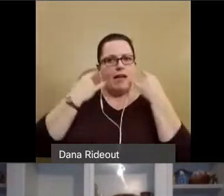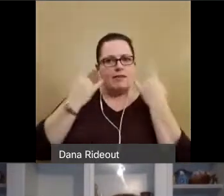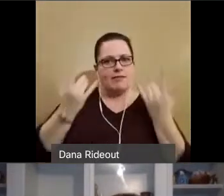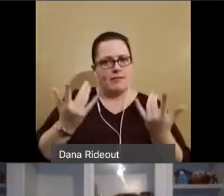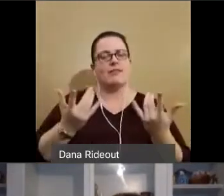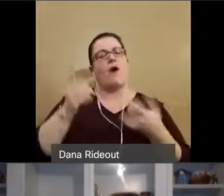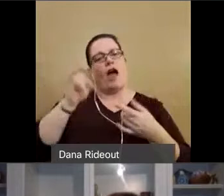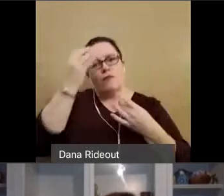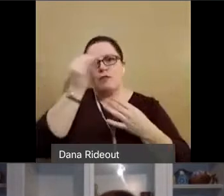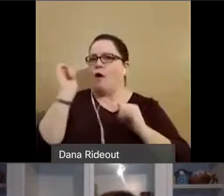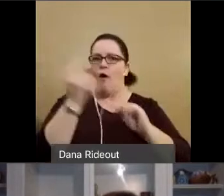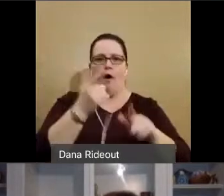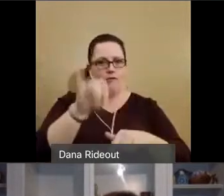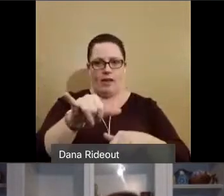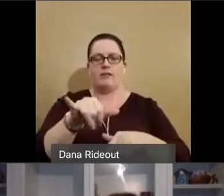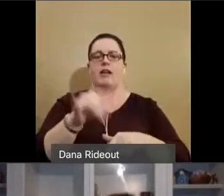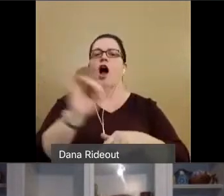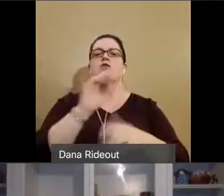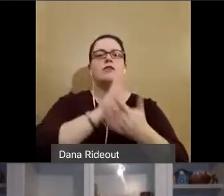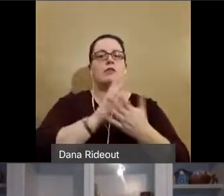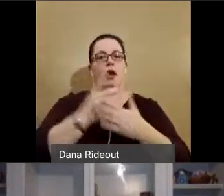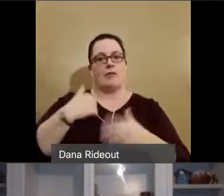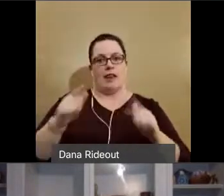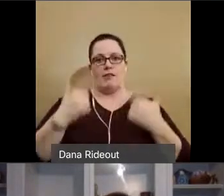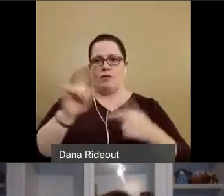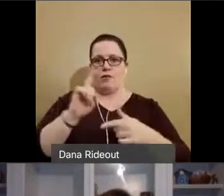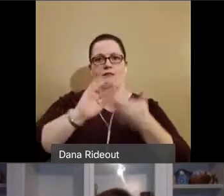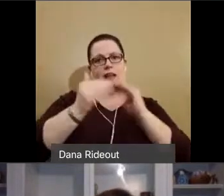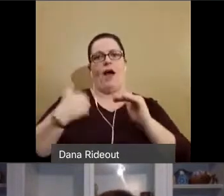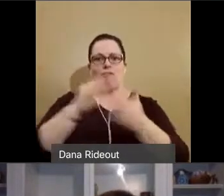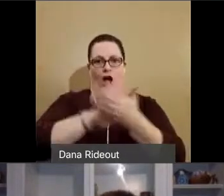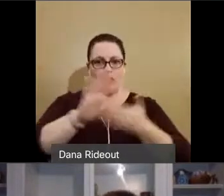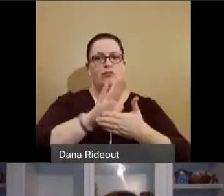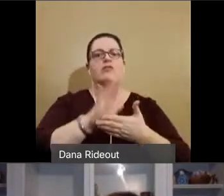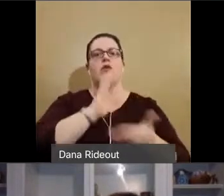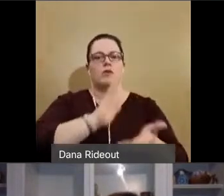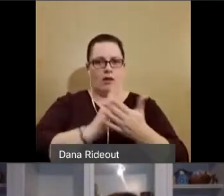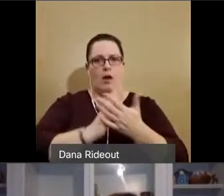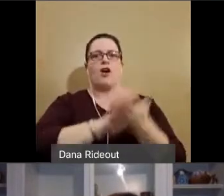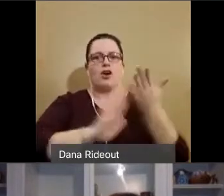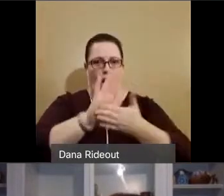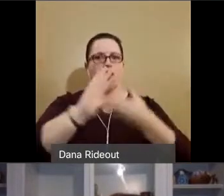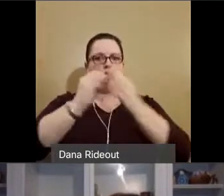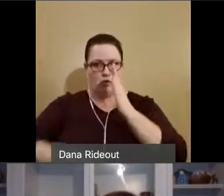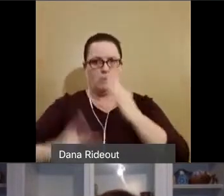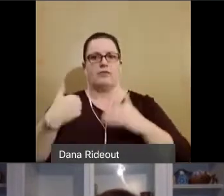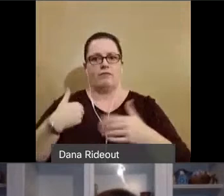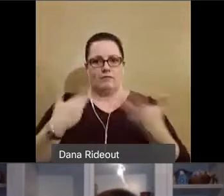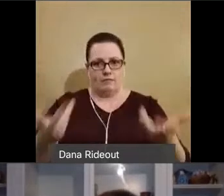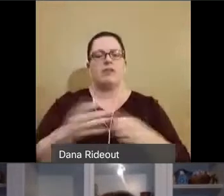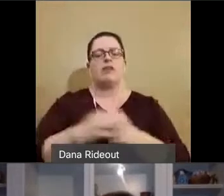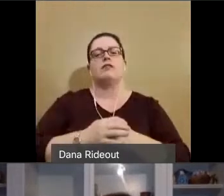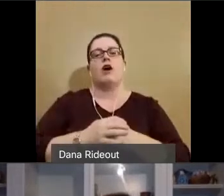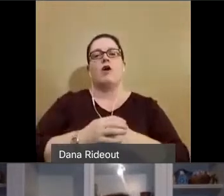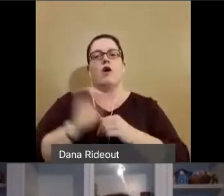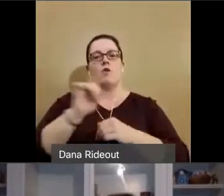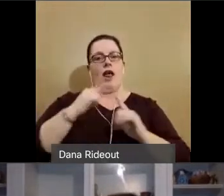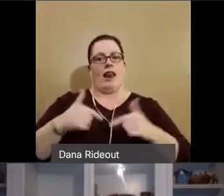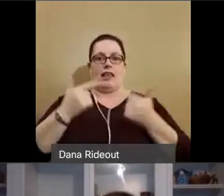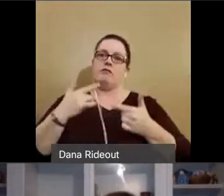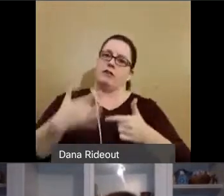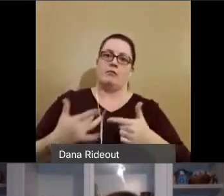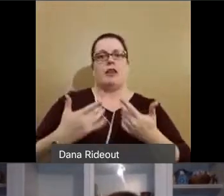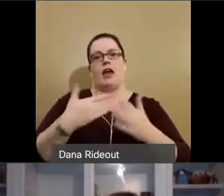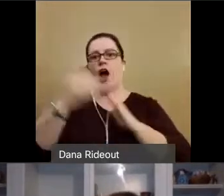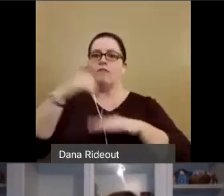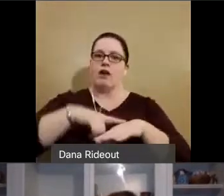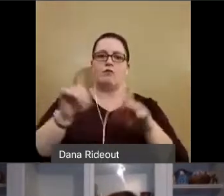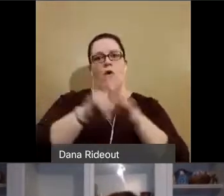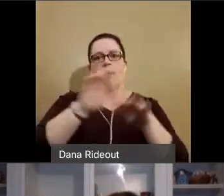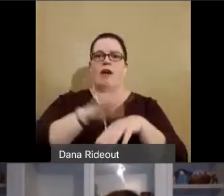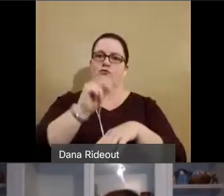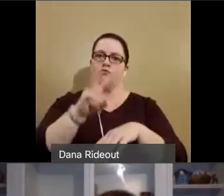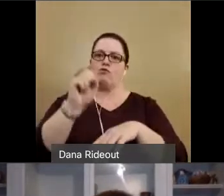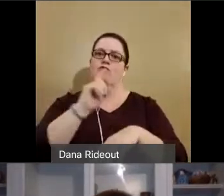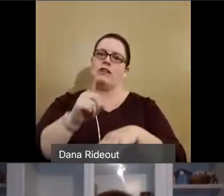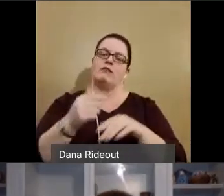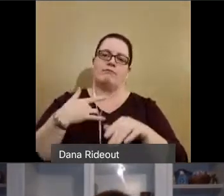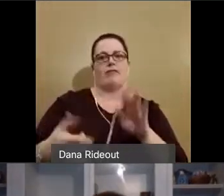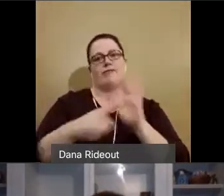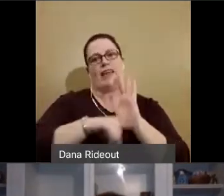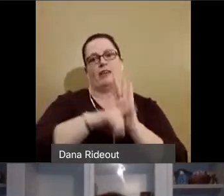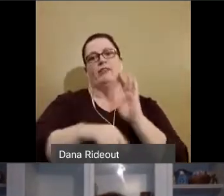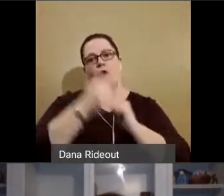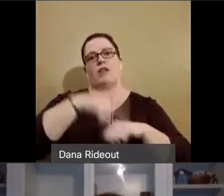We're also talking about, uh, I'm in a college town, so we're talking about college students. Um, we also, um, unfortunately the place where I live, tends to make the international news for very bad reasons. Most of the time. Um, the most recent 1 was that we had a 400 person party.